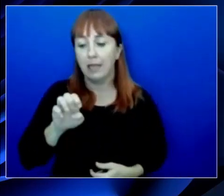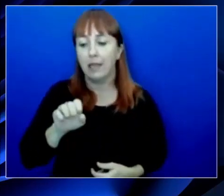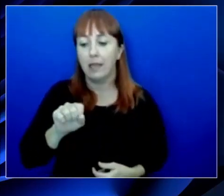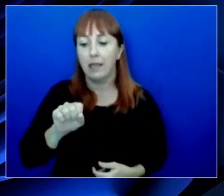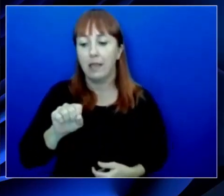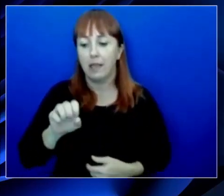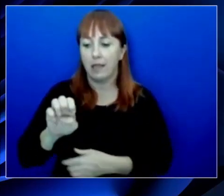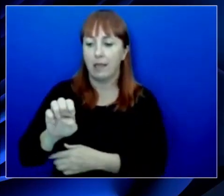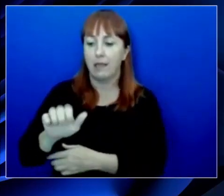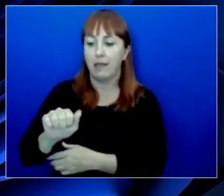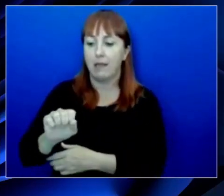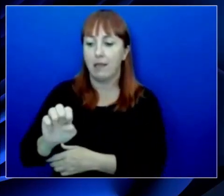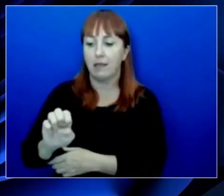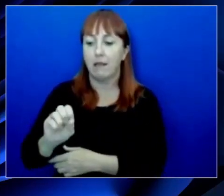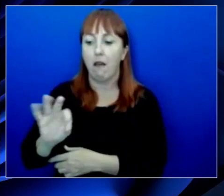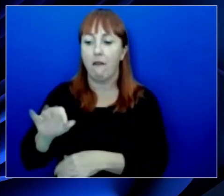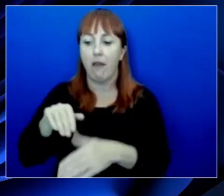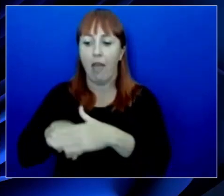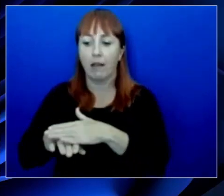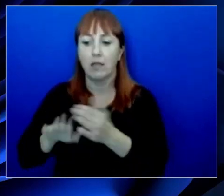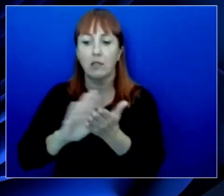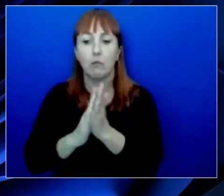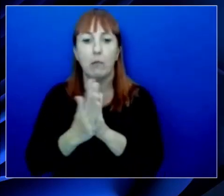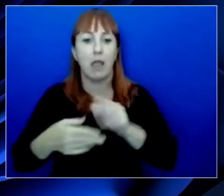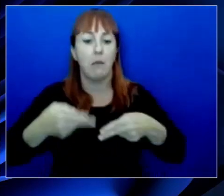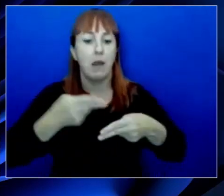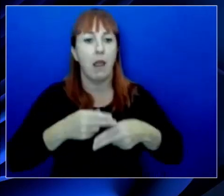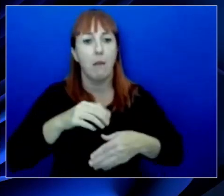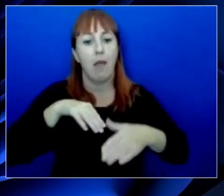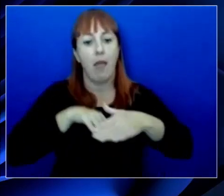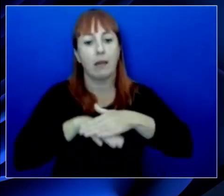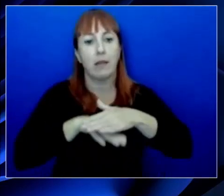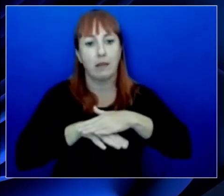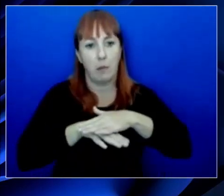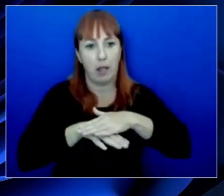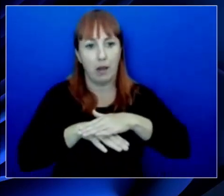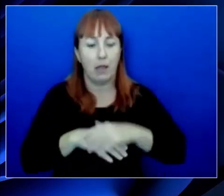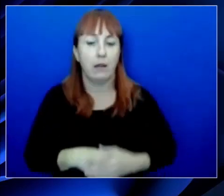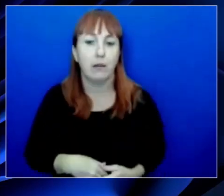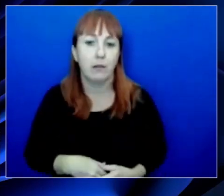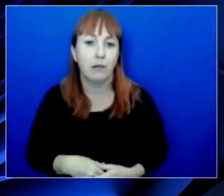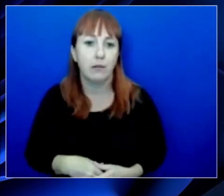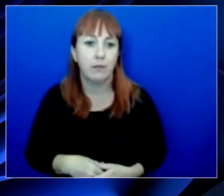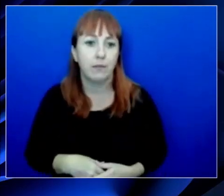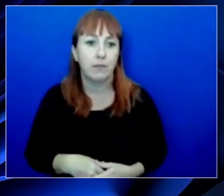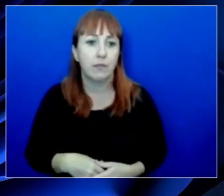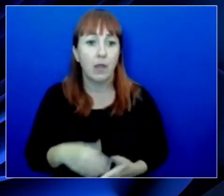access is now known as accessibility and we saw this in some of the demos